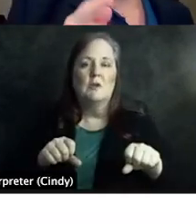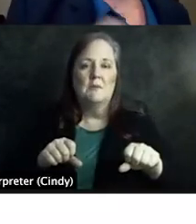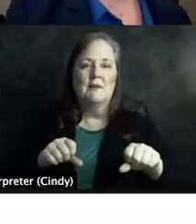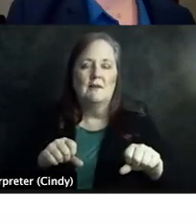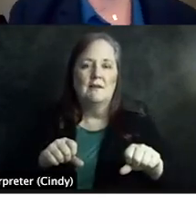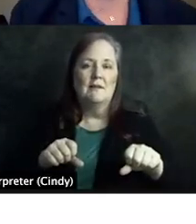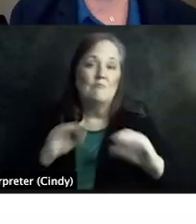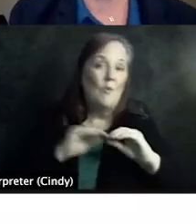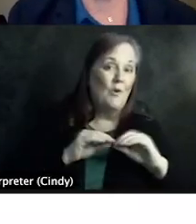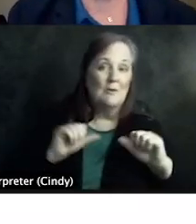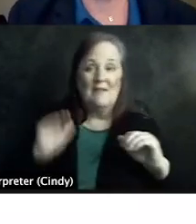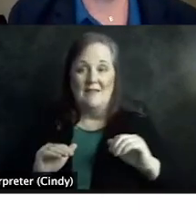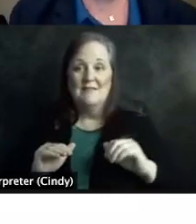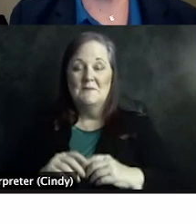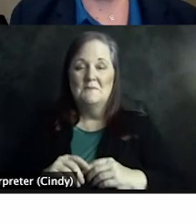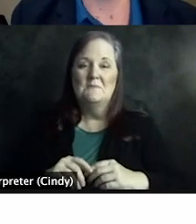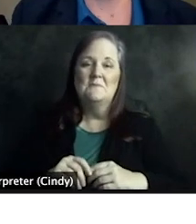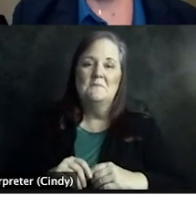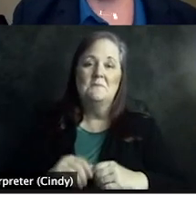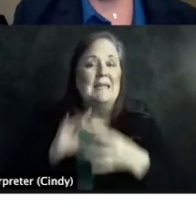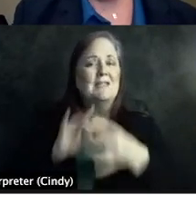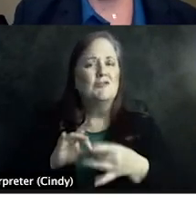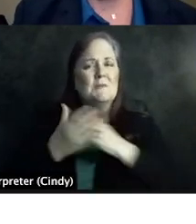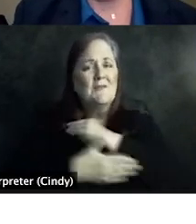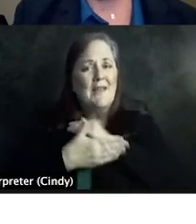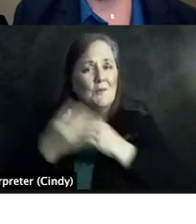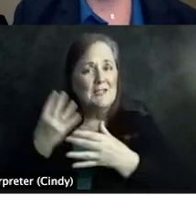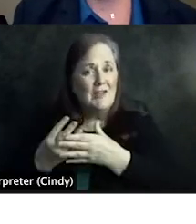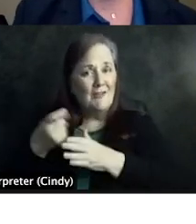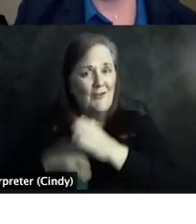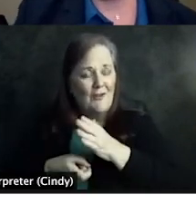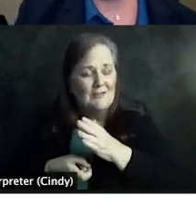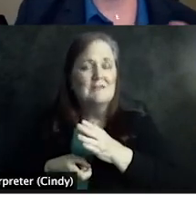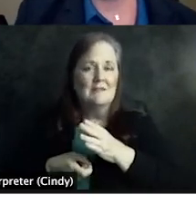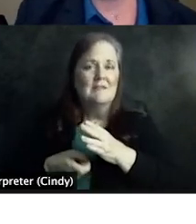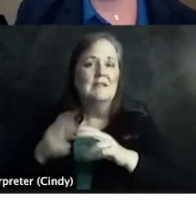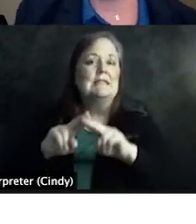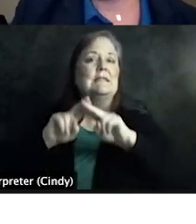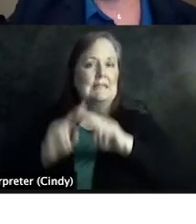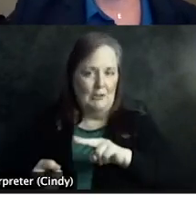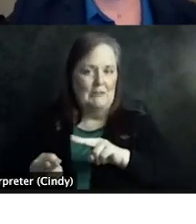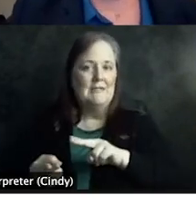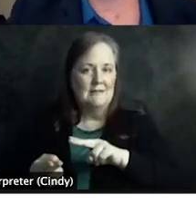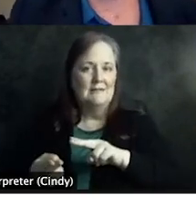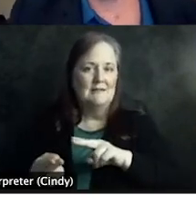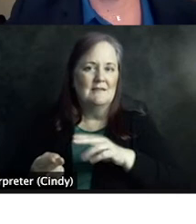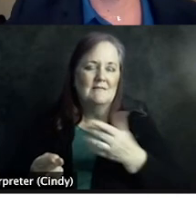And then in support, as far as newspapers, we have pretty much every newspaper in the state that took position supporting, and we don't have any in opposition.